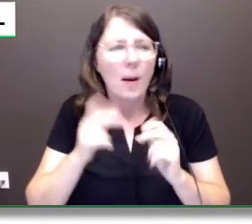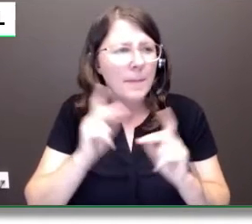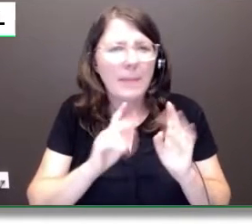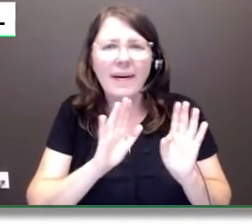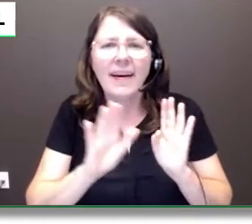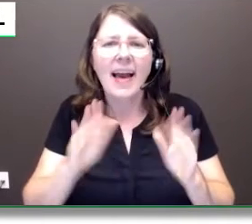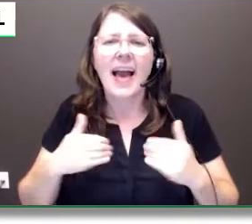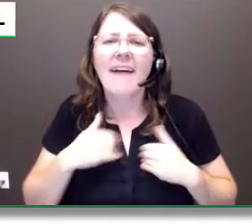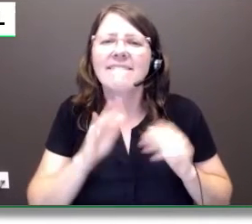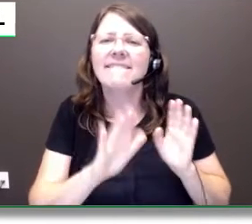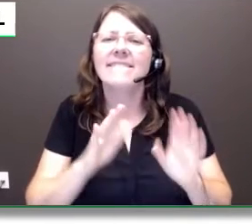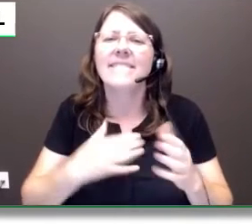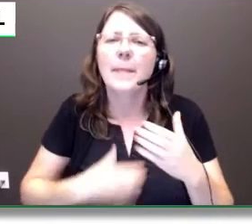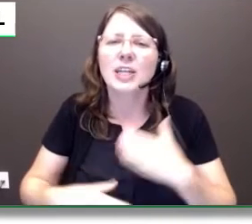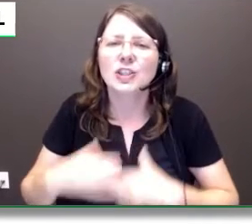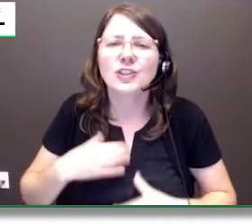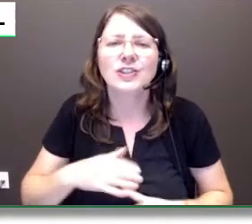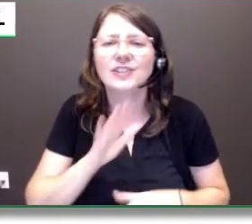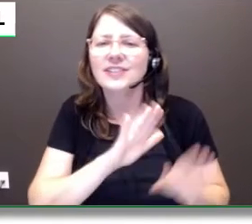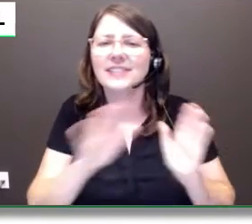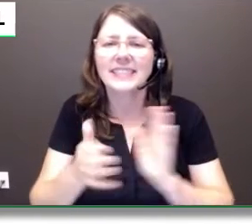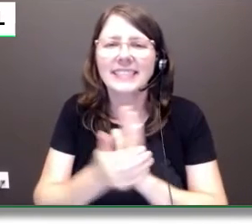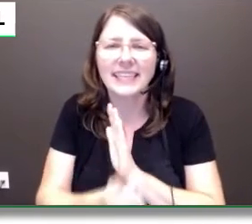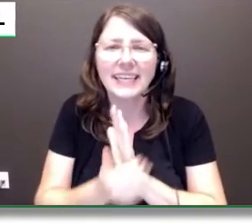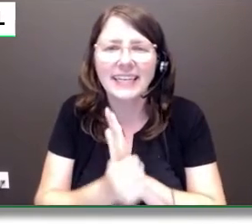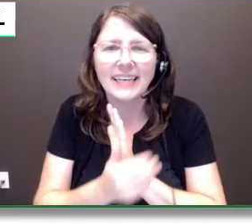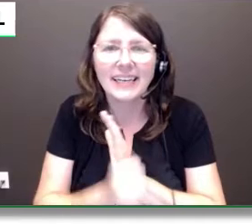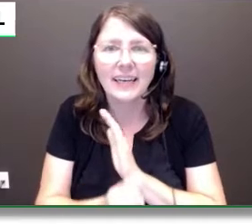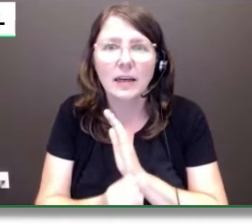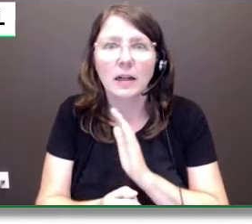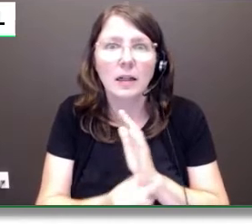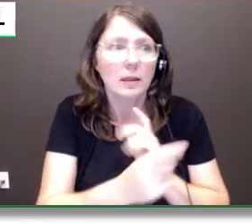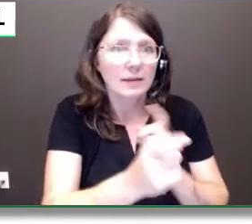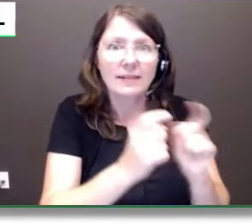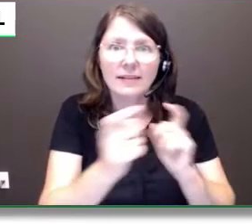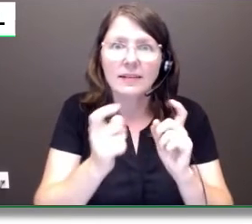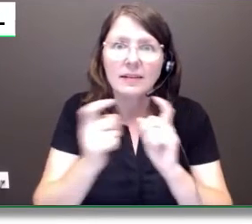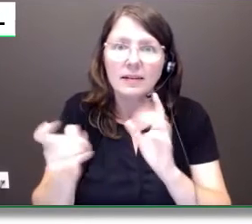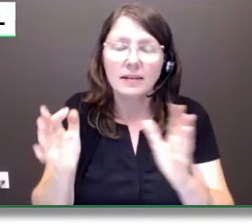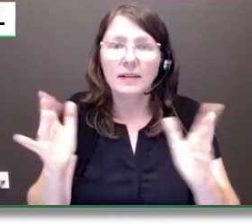contribute to this and create great environments moving forward.